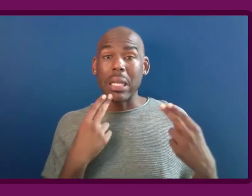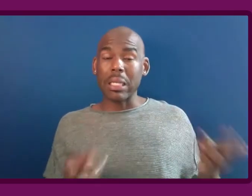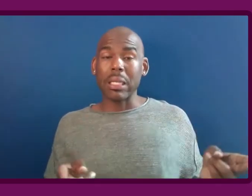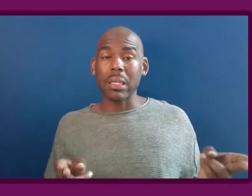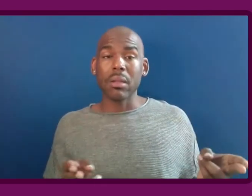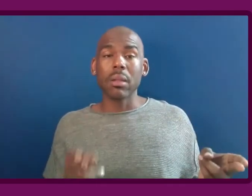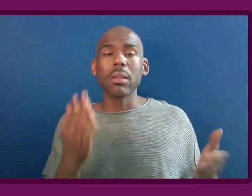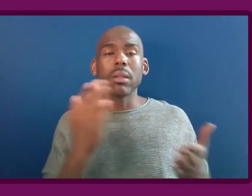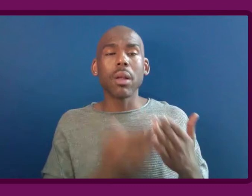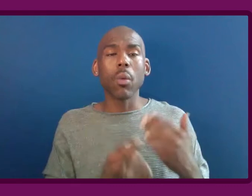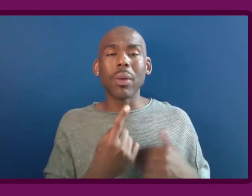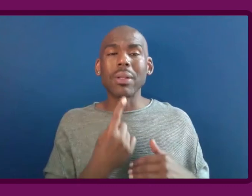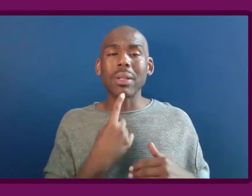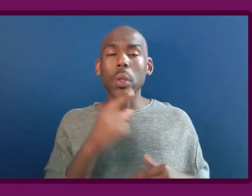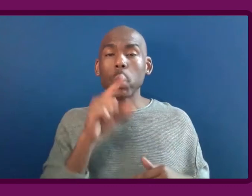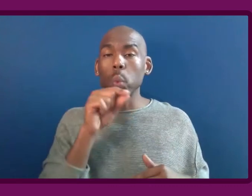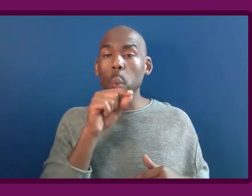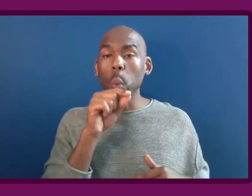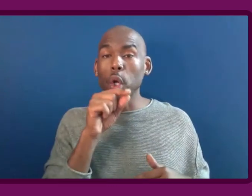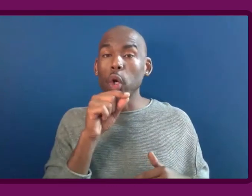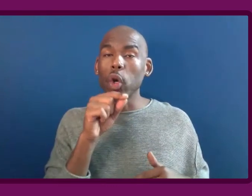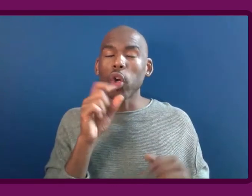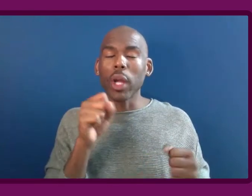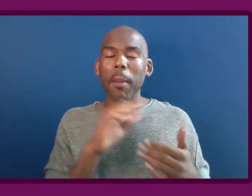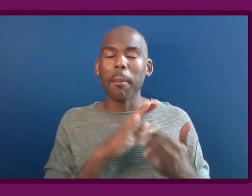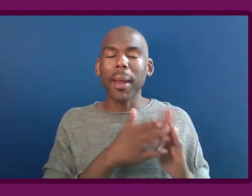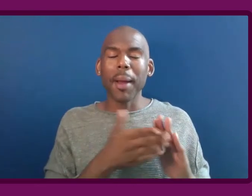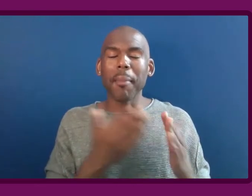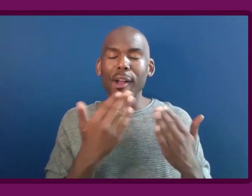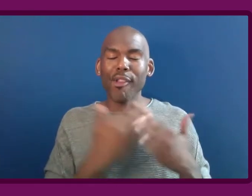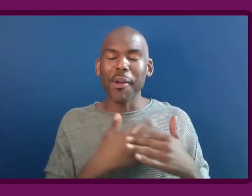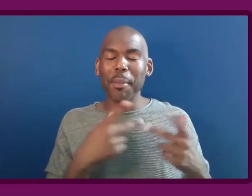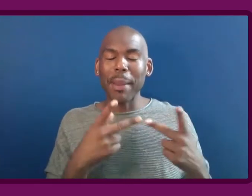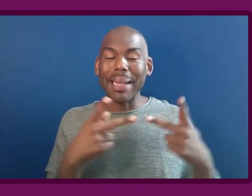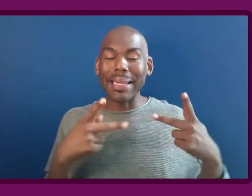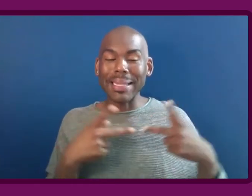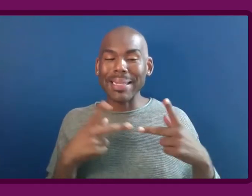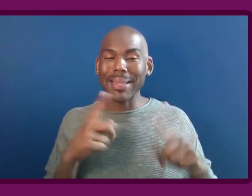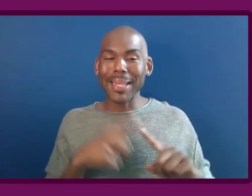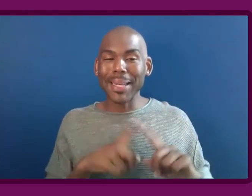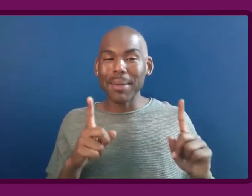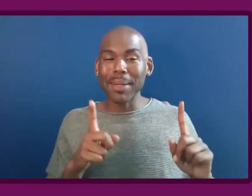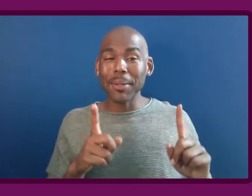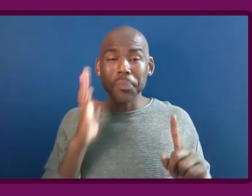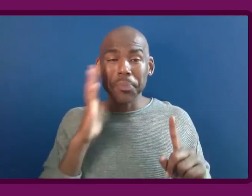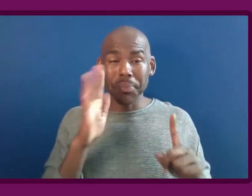somebody was telling me on Twitter ... Twitter can be a really dark place. They